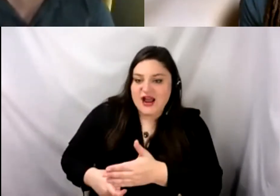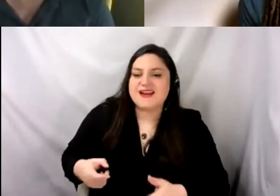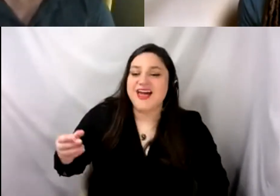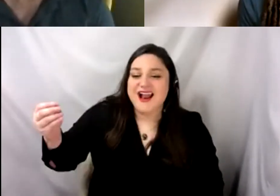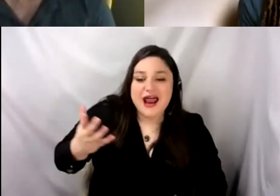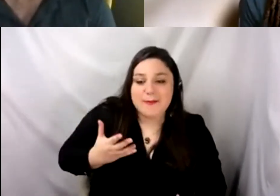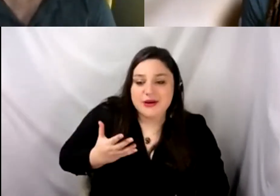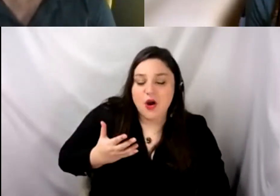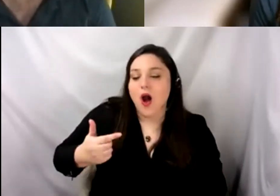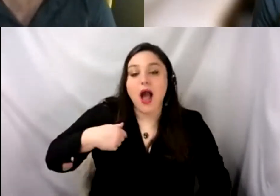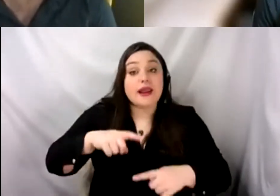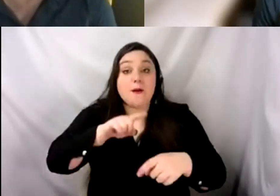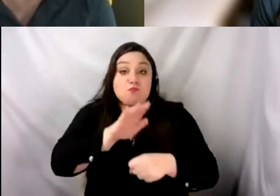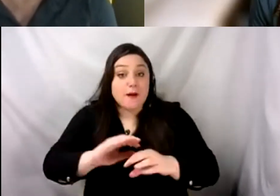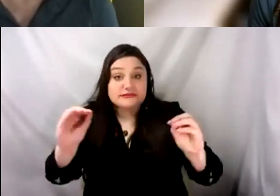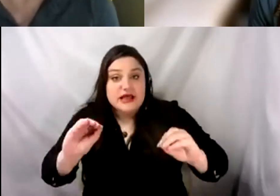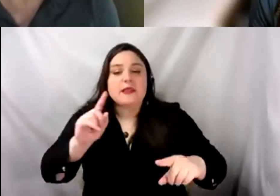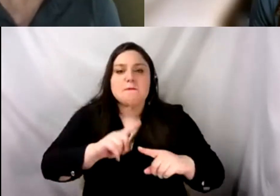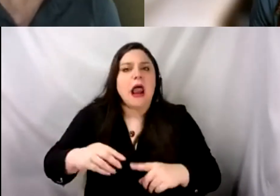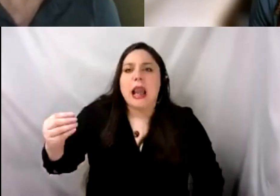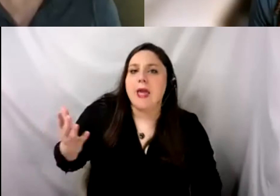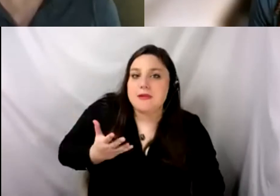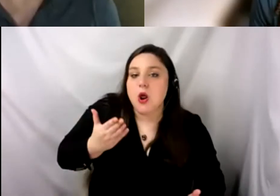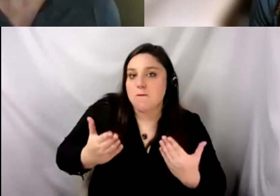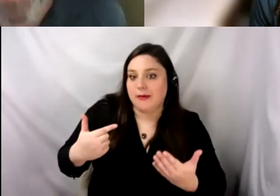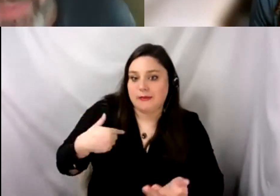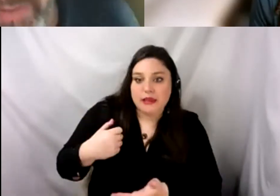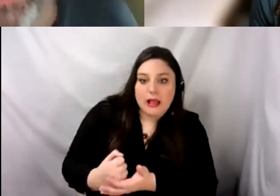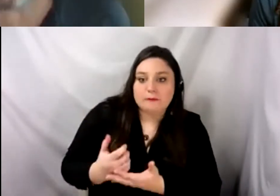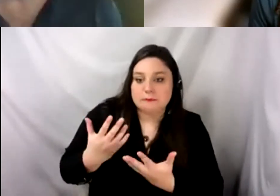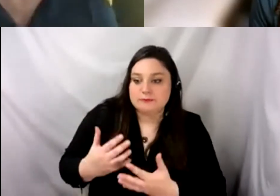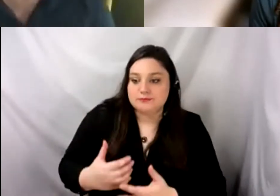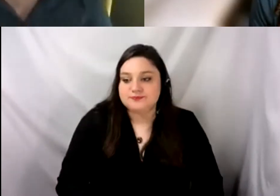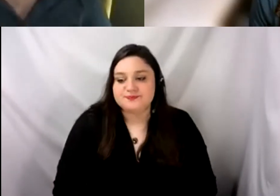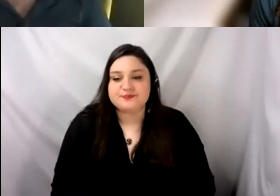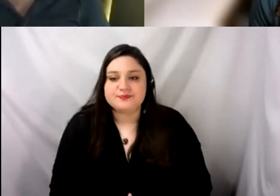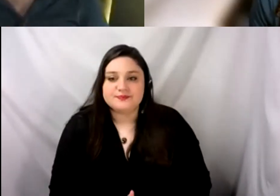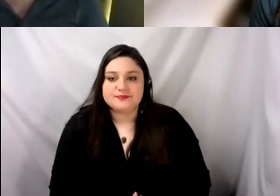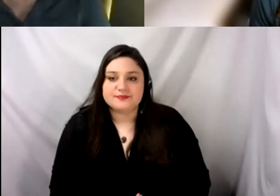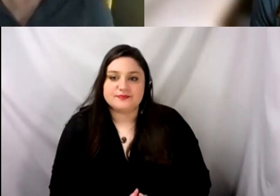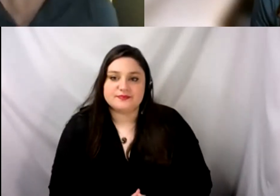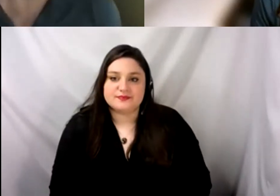If this mandate is what pushes you over the cliff